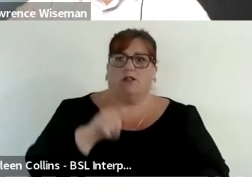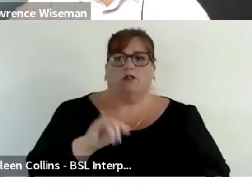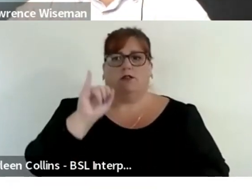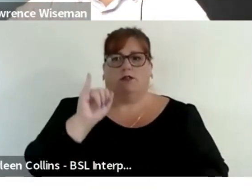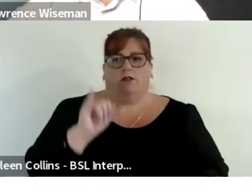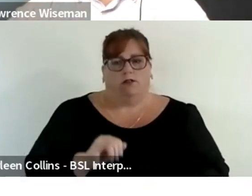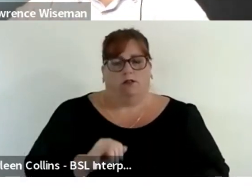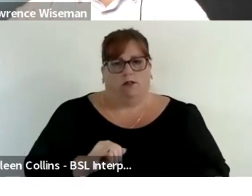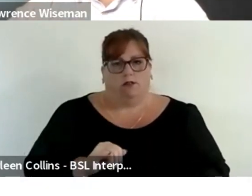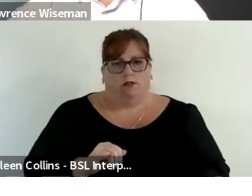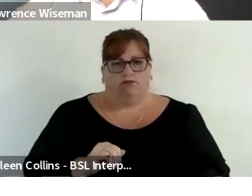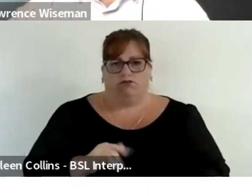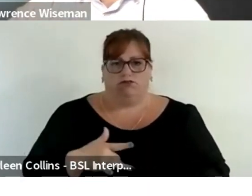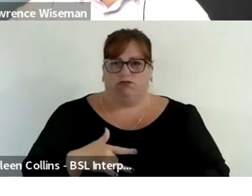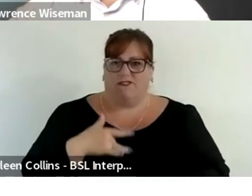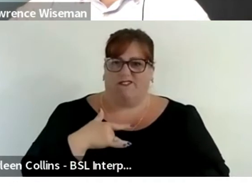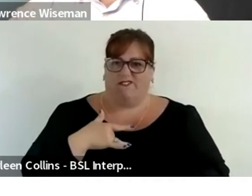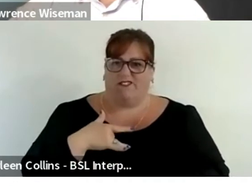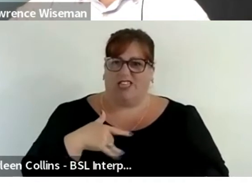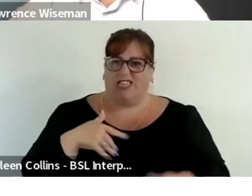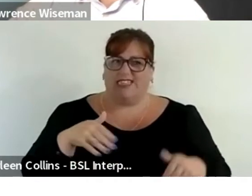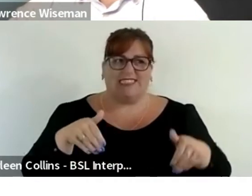embed window the team and connected to my co-workers.